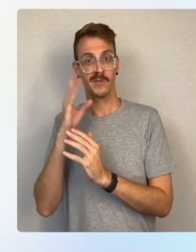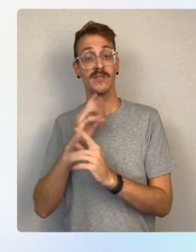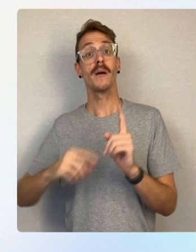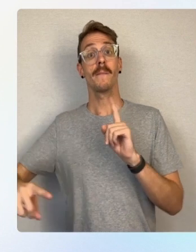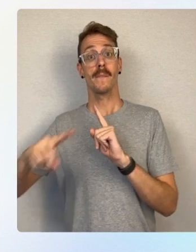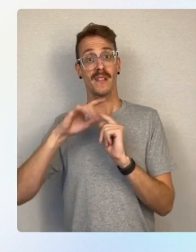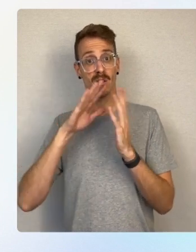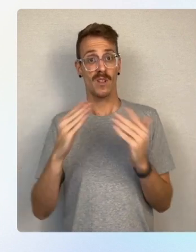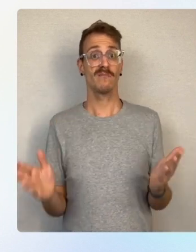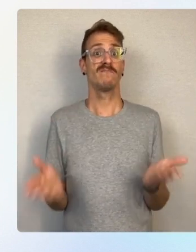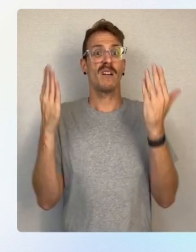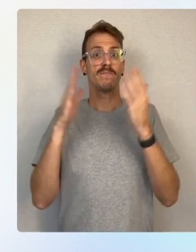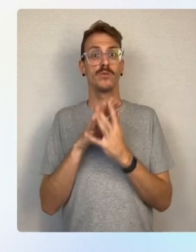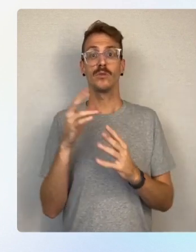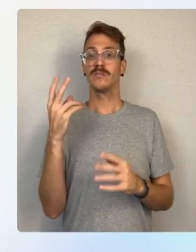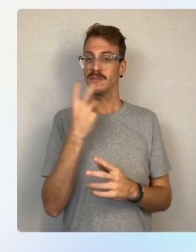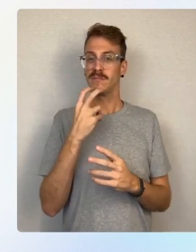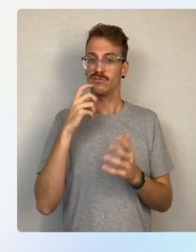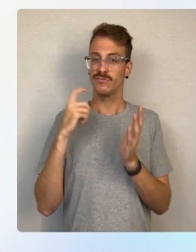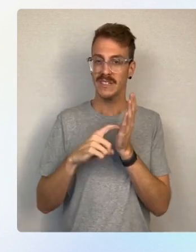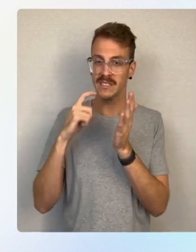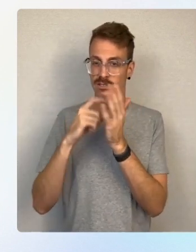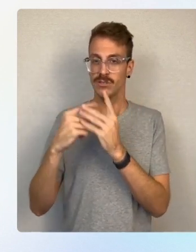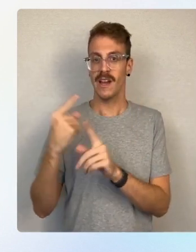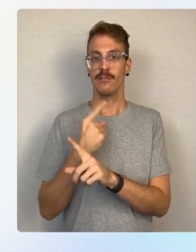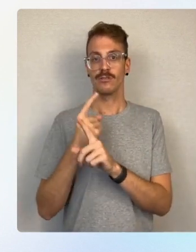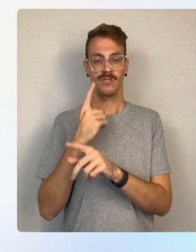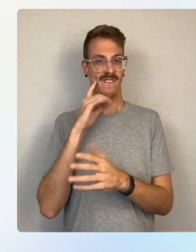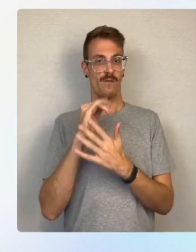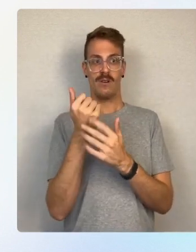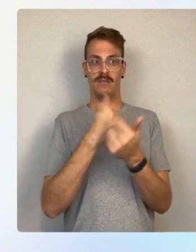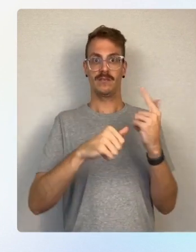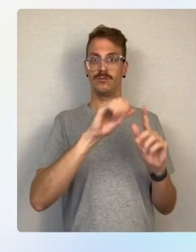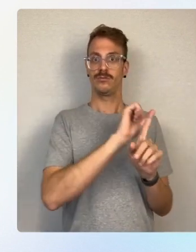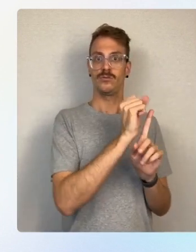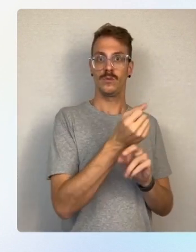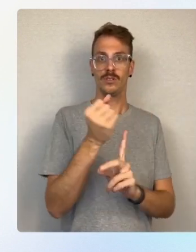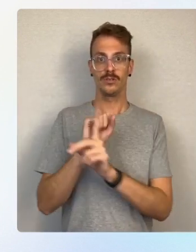and it'll further improve the speech recognition accuracy for the context you are actively in.